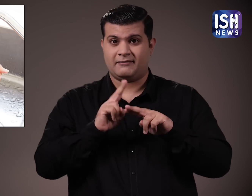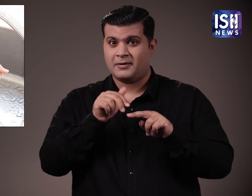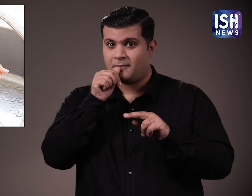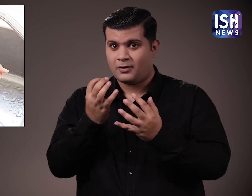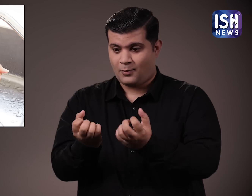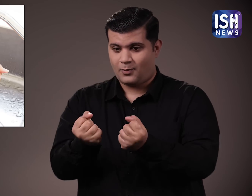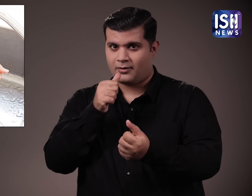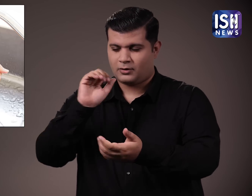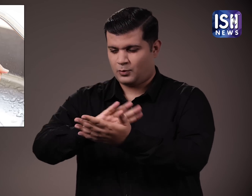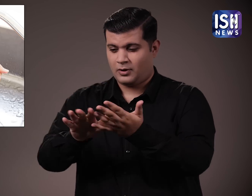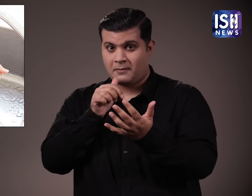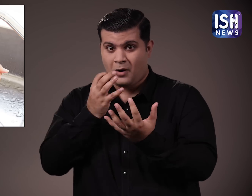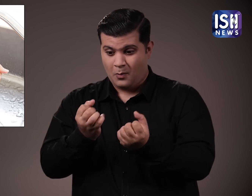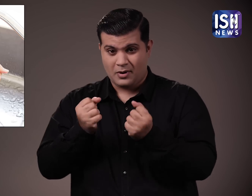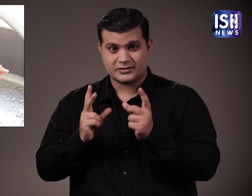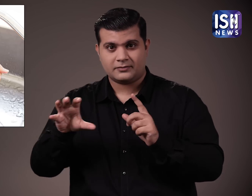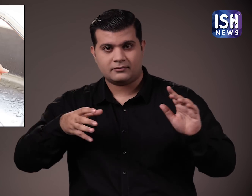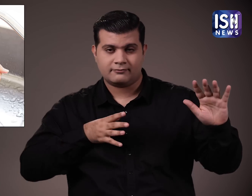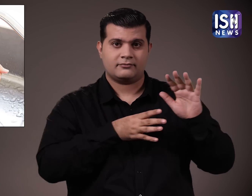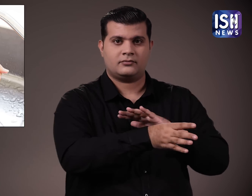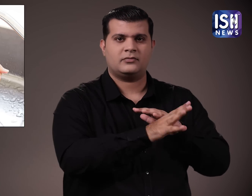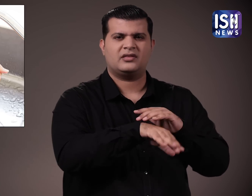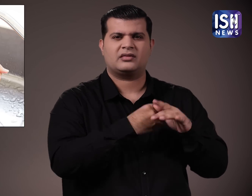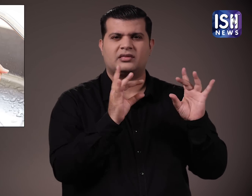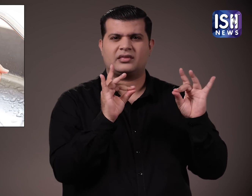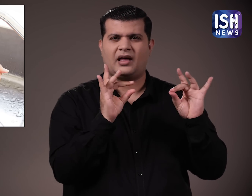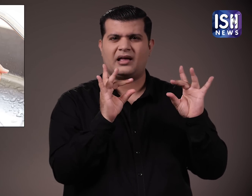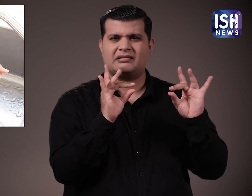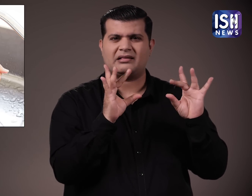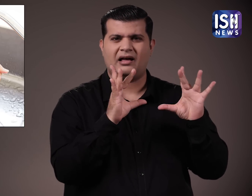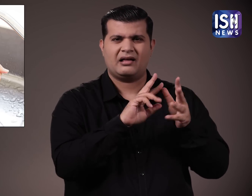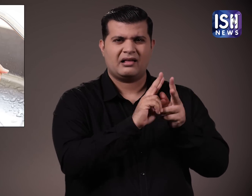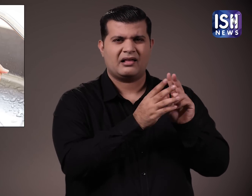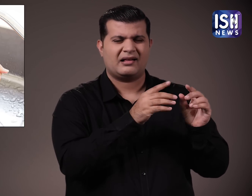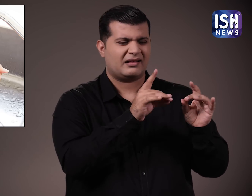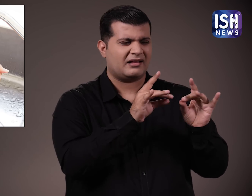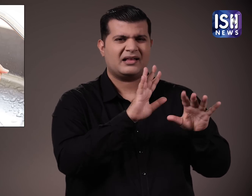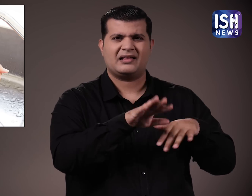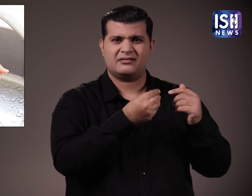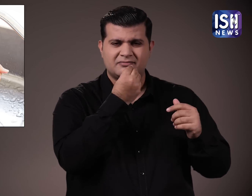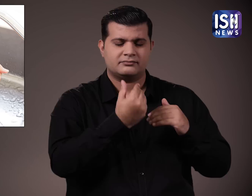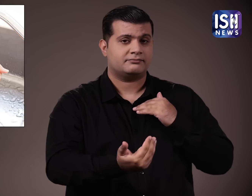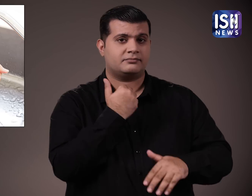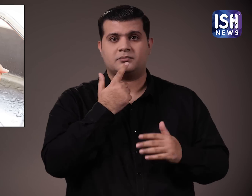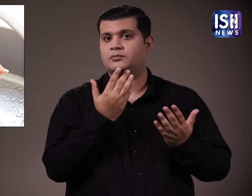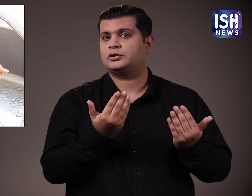If you store them without drying, the texture may change and harm your health on comsumption.